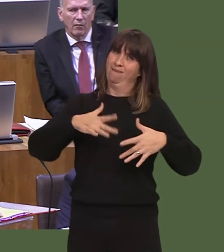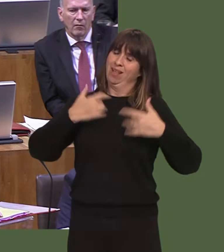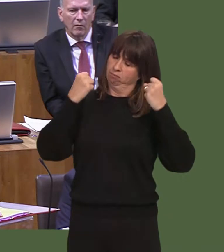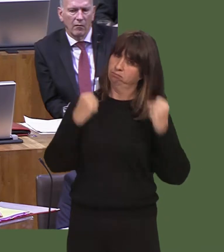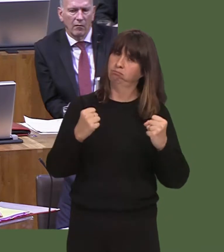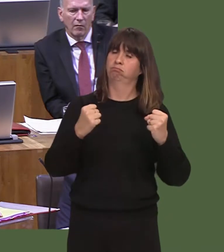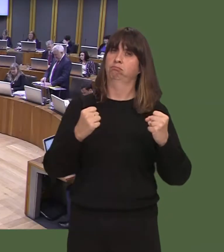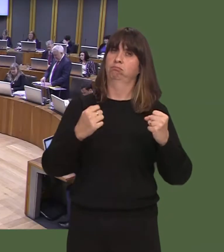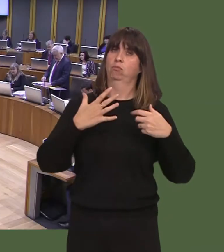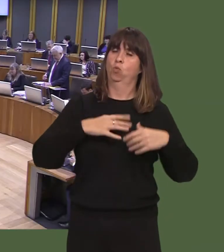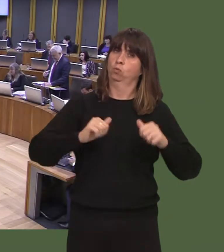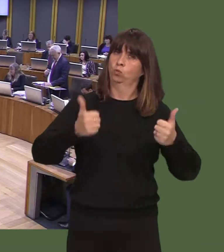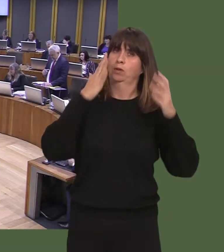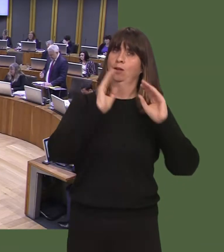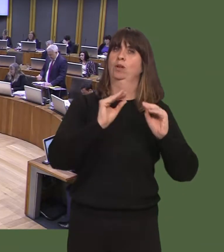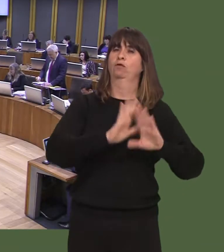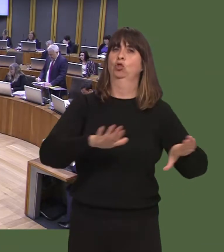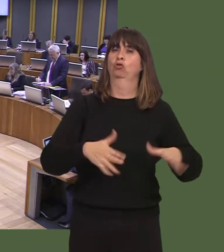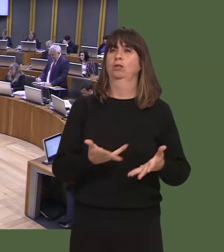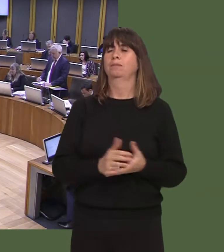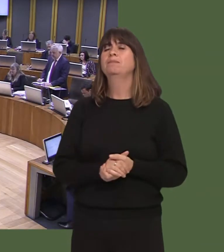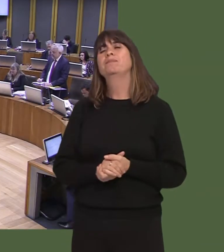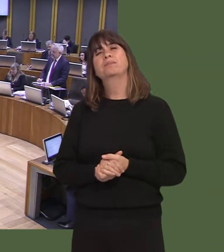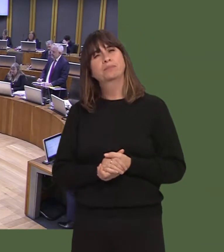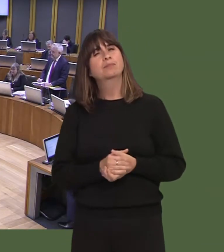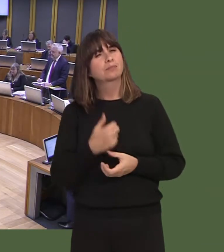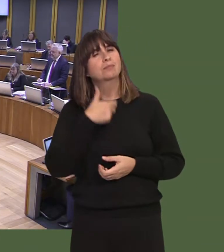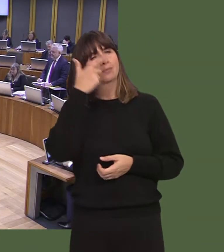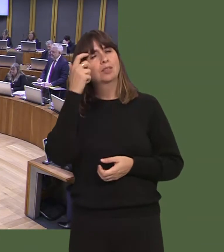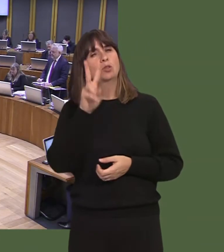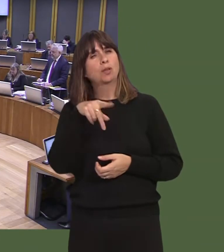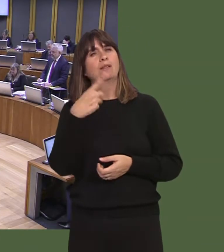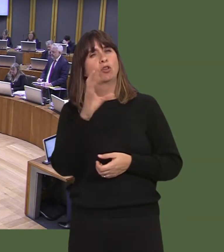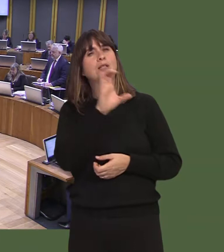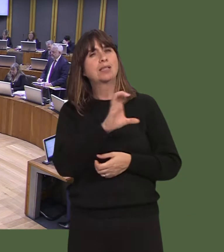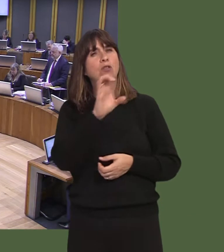Gareth Bennett AM: Yes, I understand that the twenty-first century schools programme